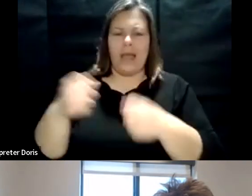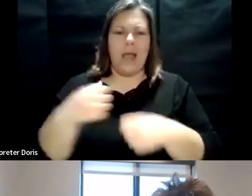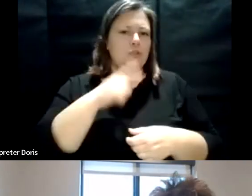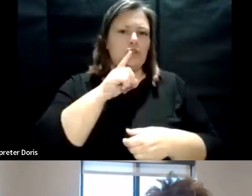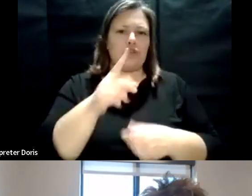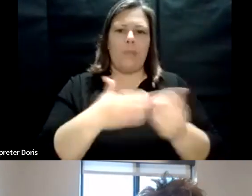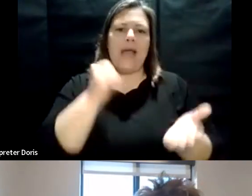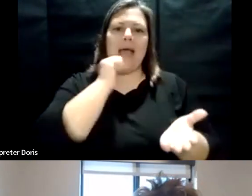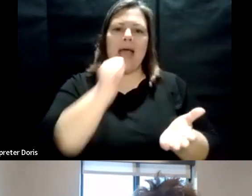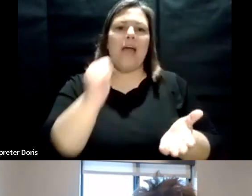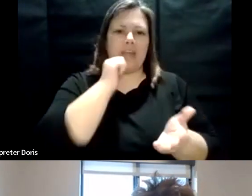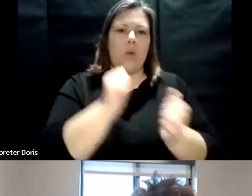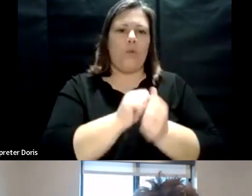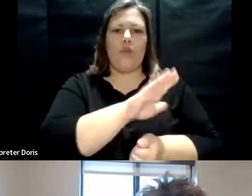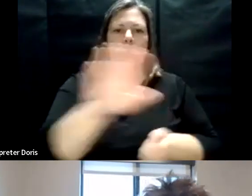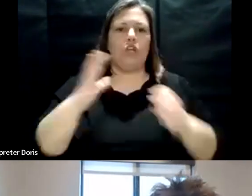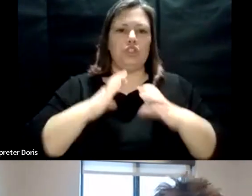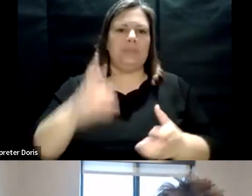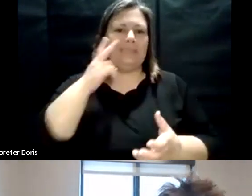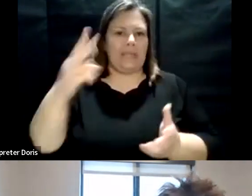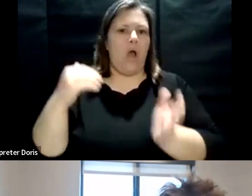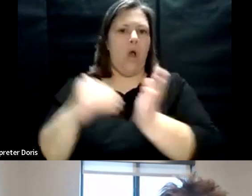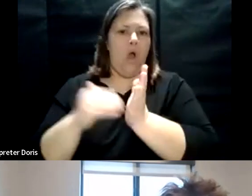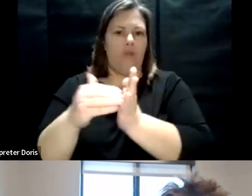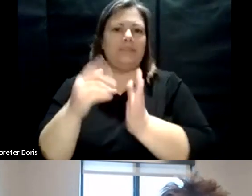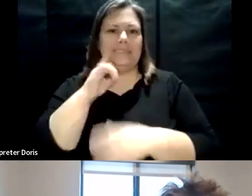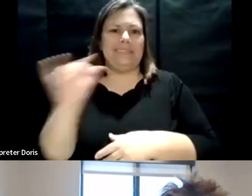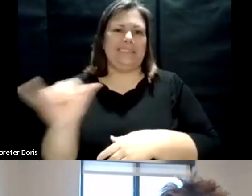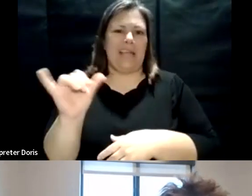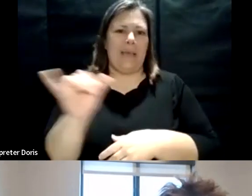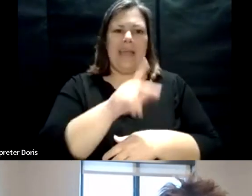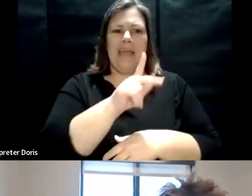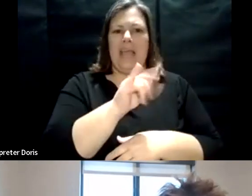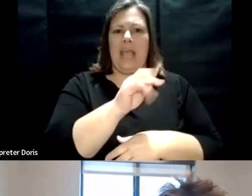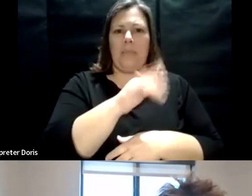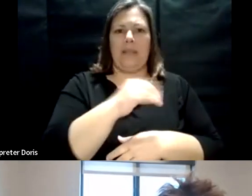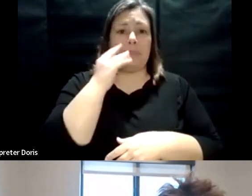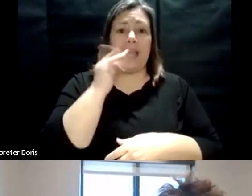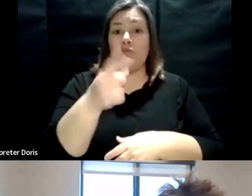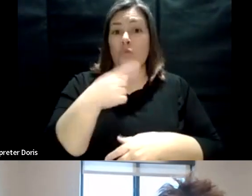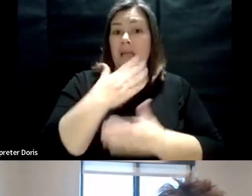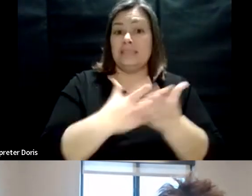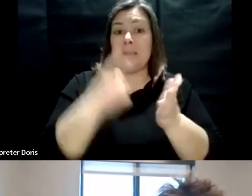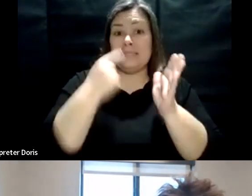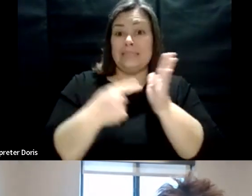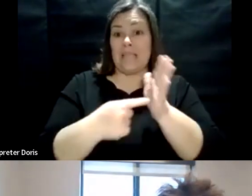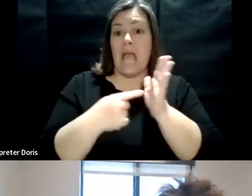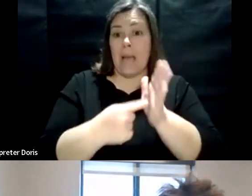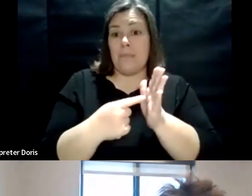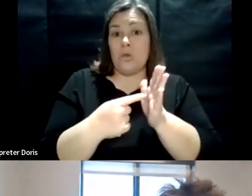So examples like that I'm sure those of you from CILs here today experience a lot of violations of all the various rights and protections. Experience, a lot of violations of all the various rights and protections, probably on a daily basis with your concerns that Kimberly went through. Probably on a daily basis with your consumers that Kimberly went through.